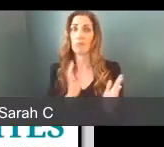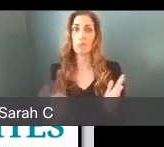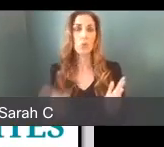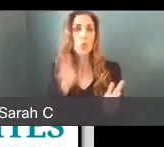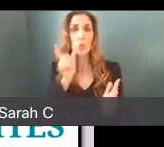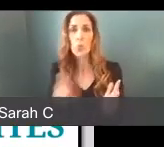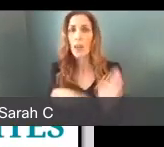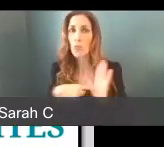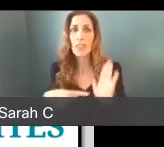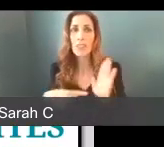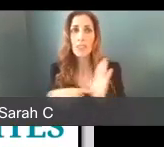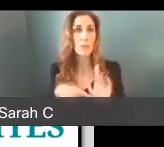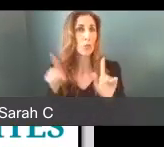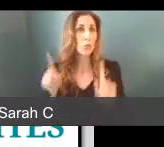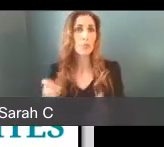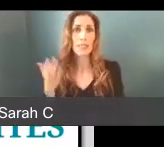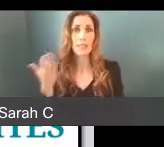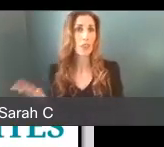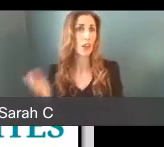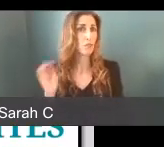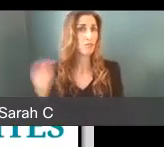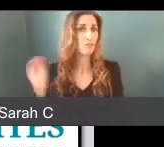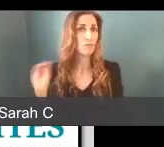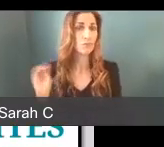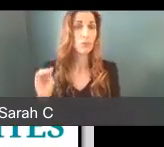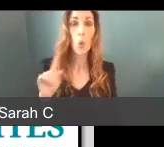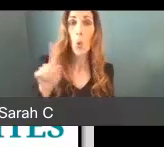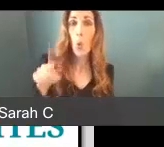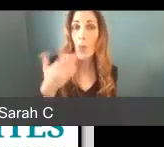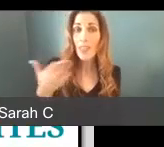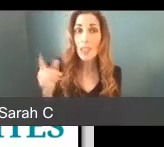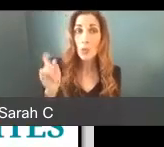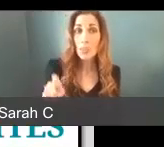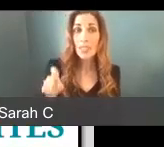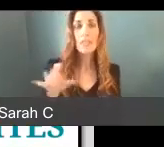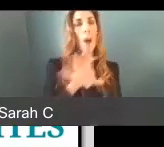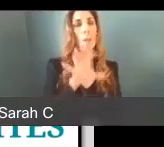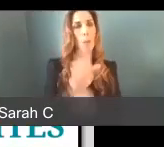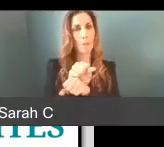at one of our sites. The only thing you do need is an appointment. In order to make an